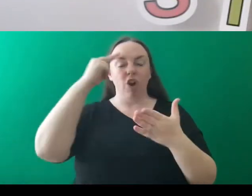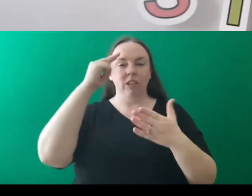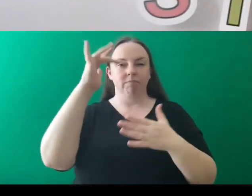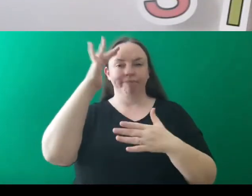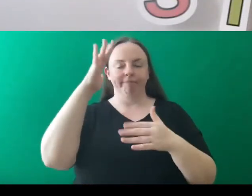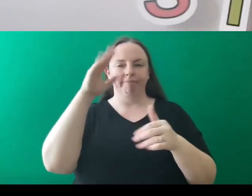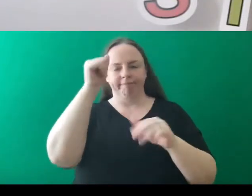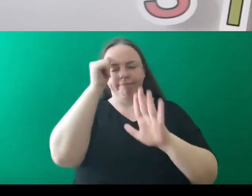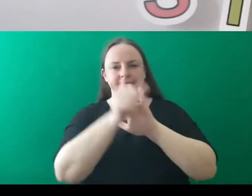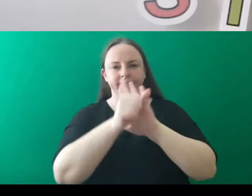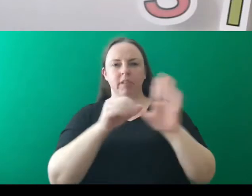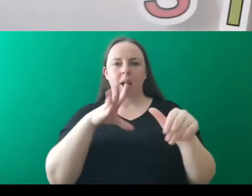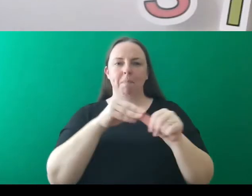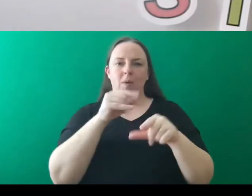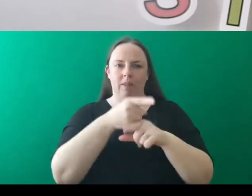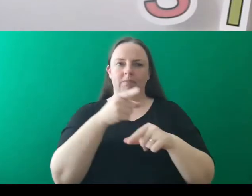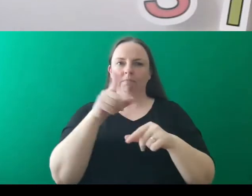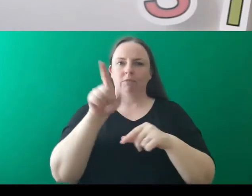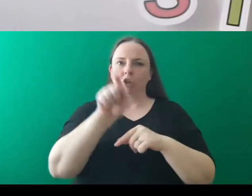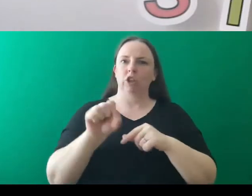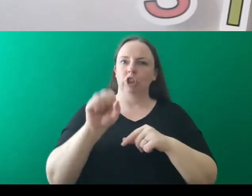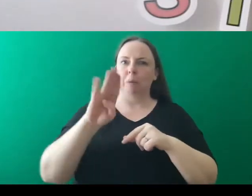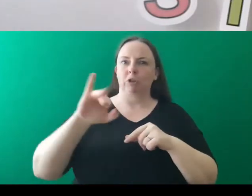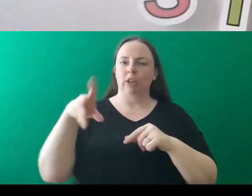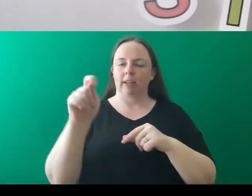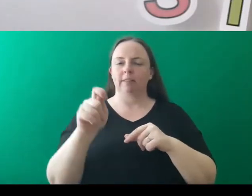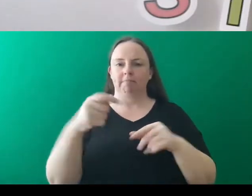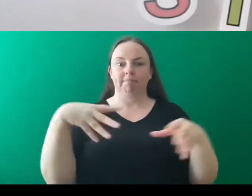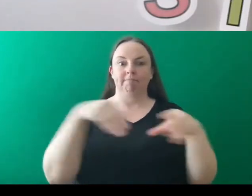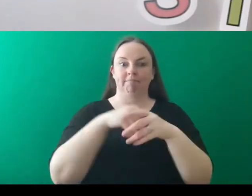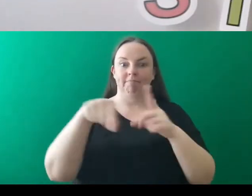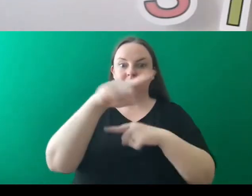field in the university sector. And with the combined expertise